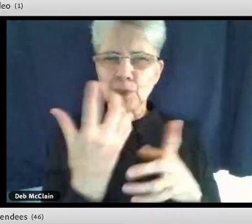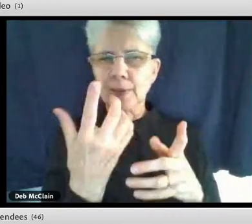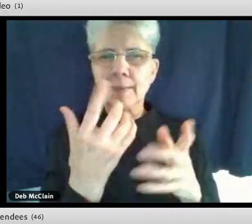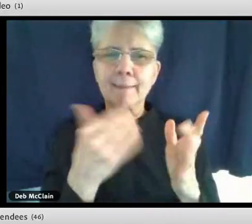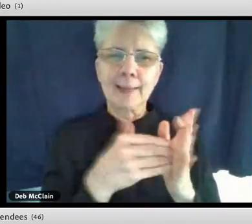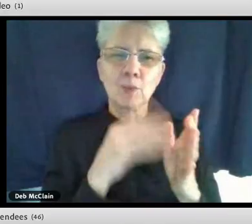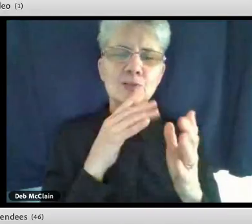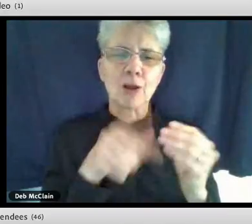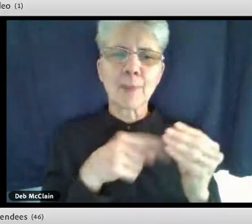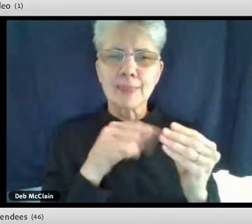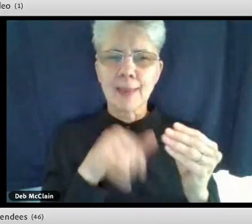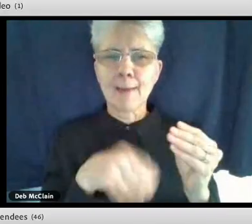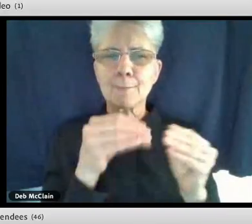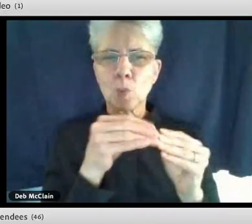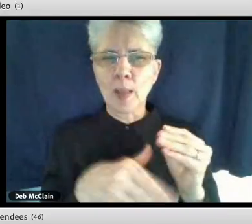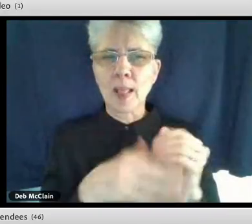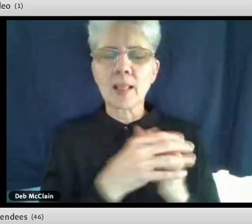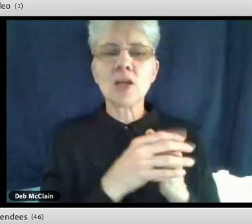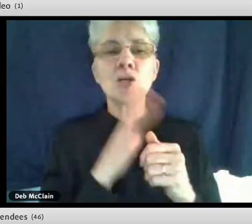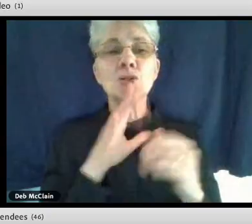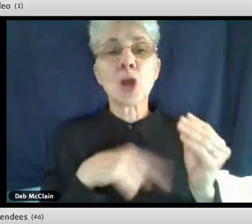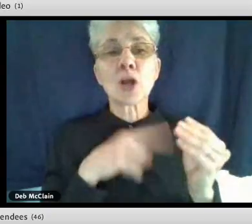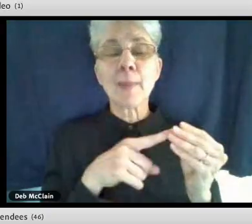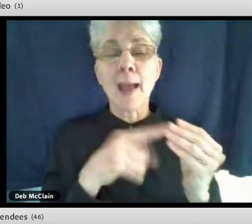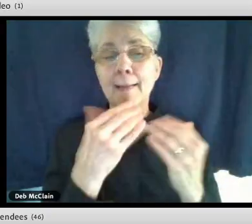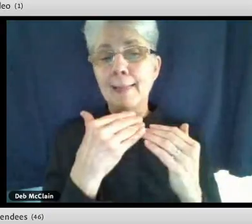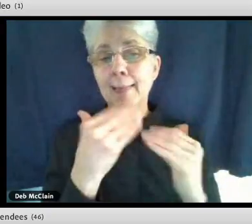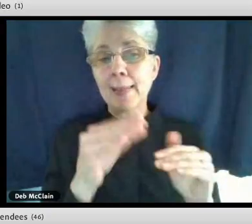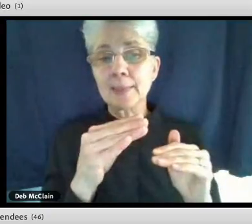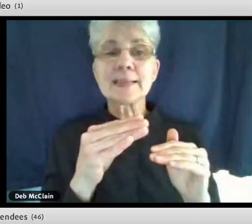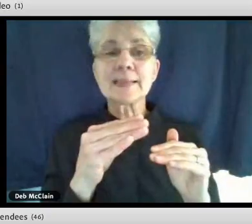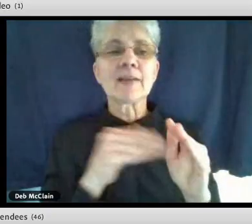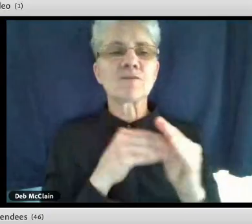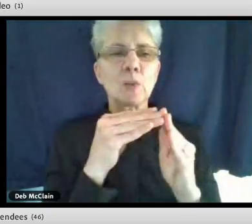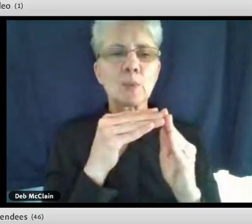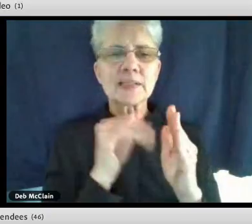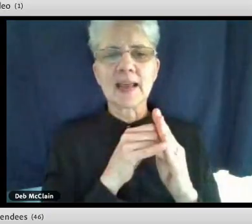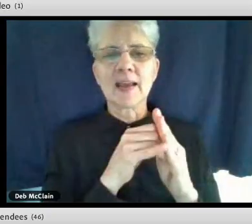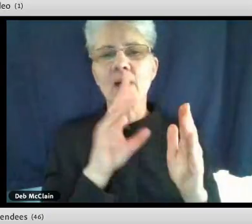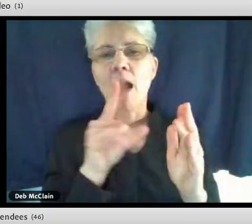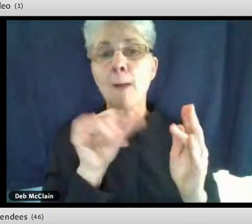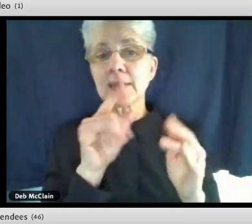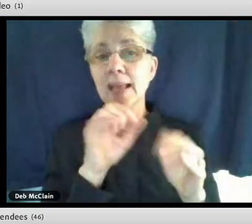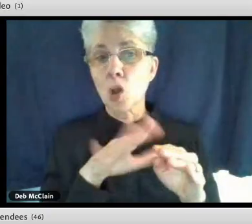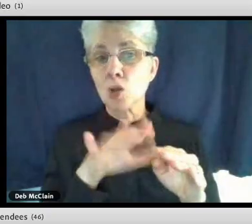If you have it on your phone, then you need to make sure that maybe you don't have your notifications